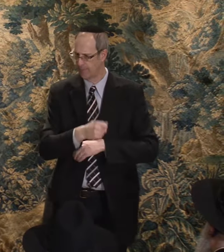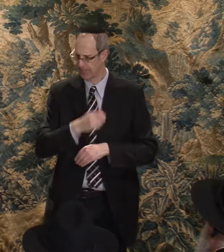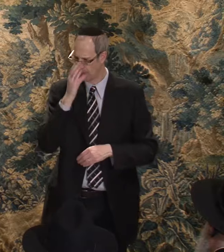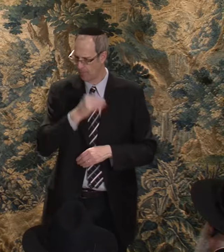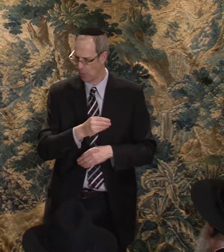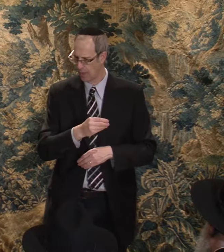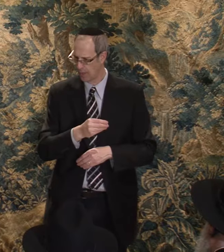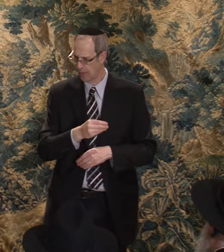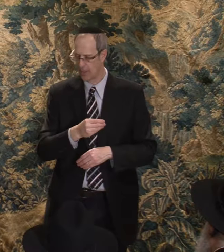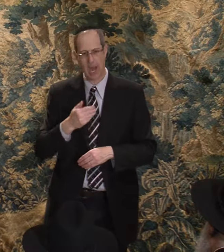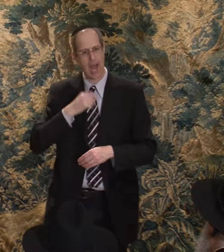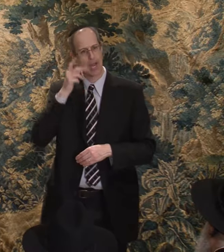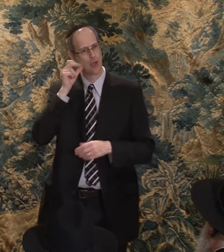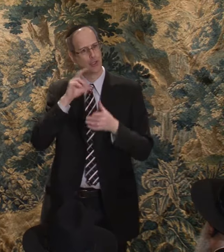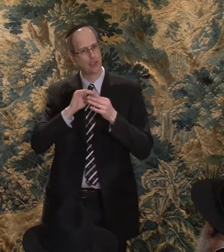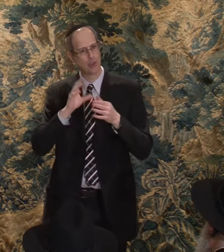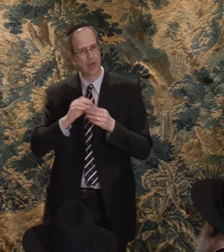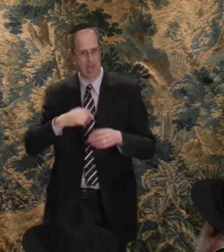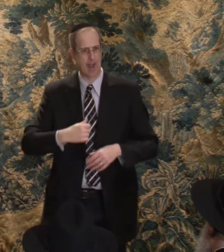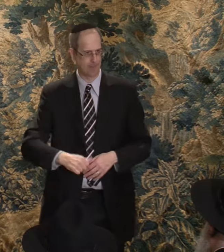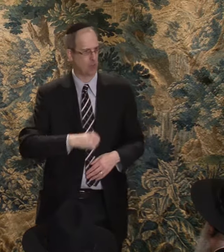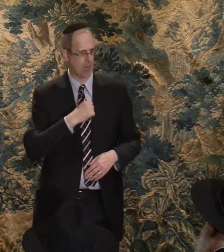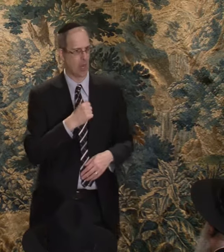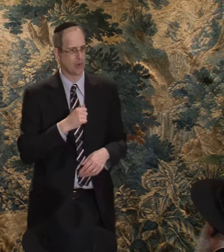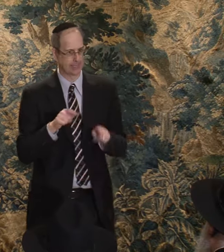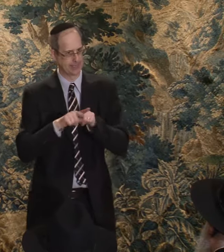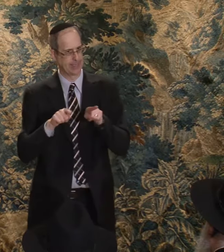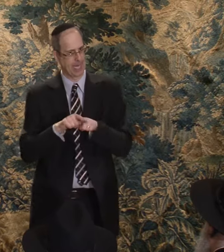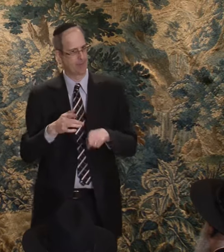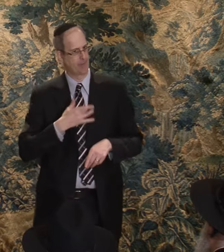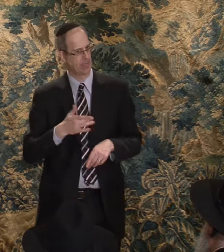something when I heard the story I was so proud too because that little boys my